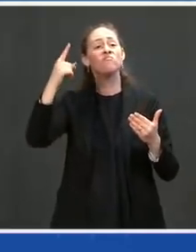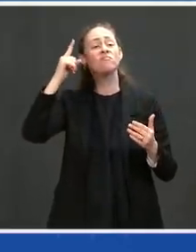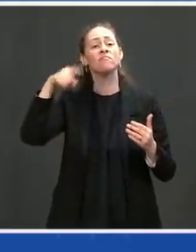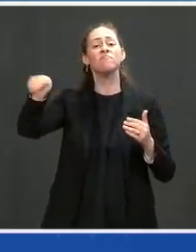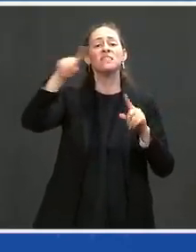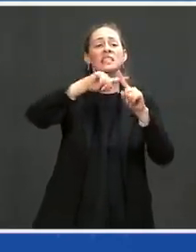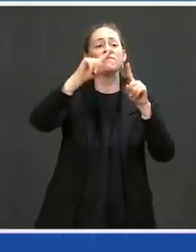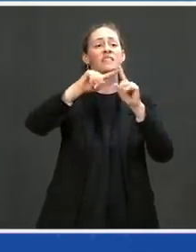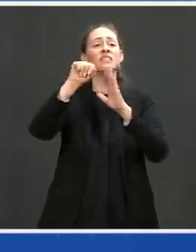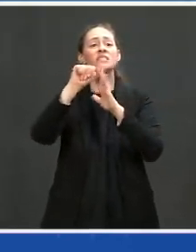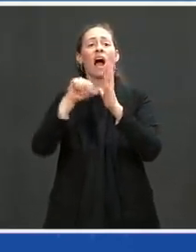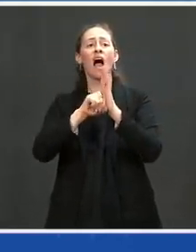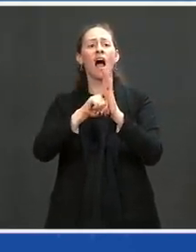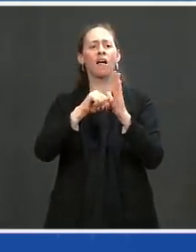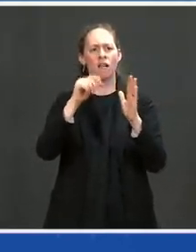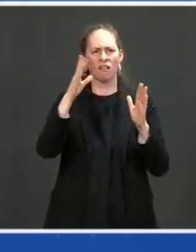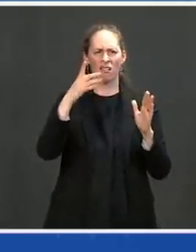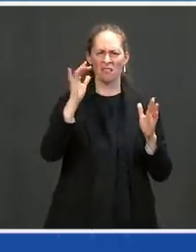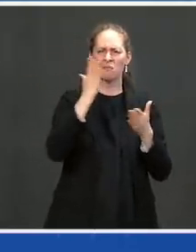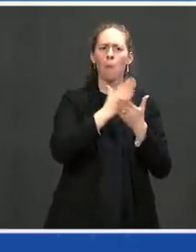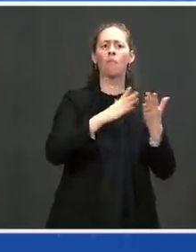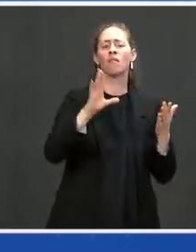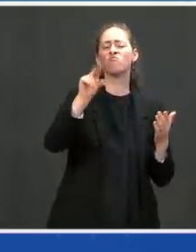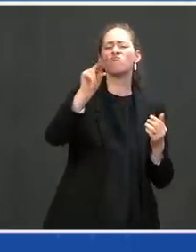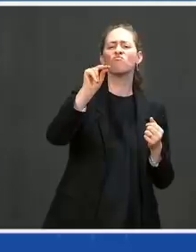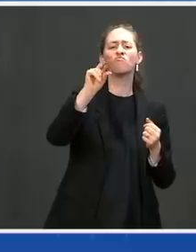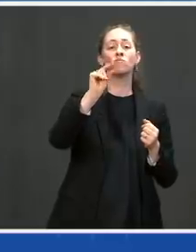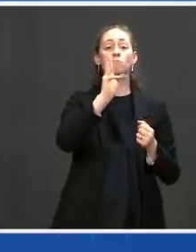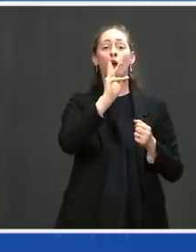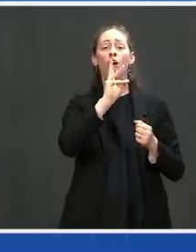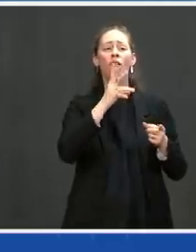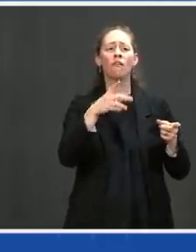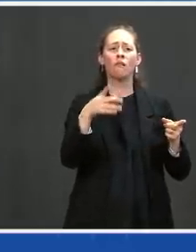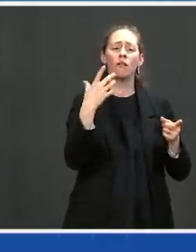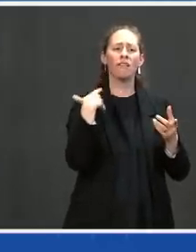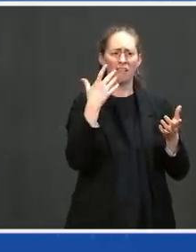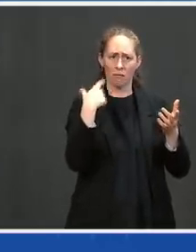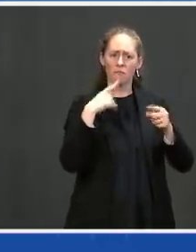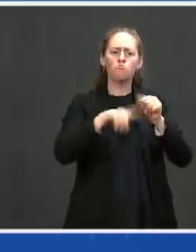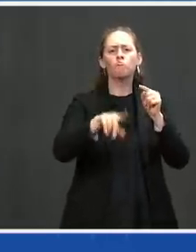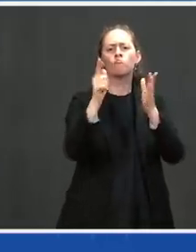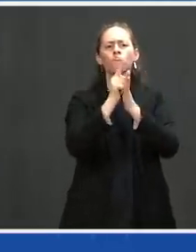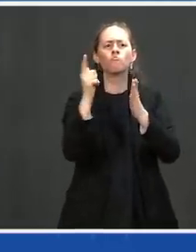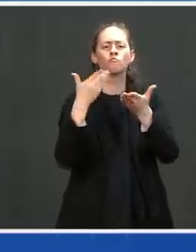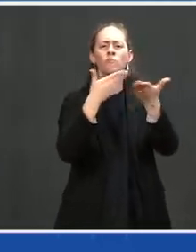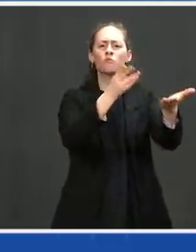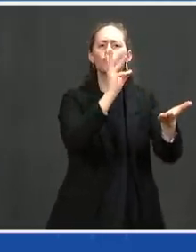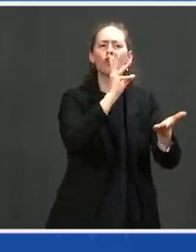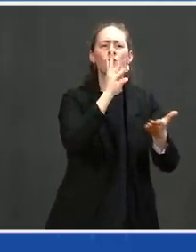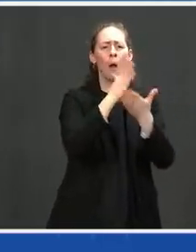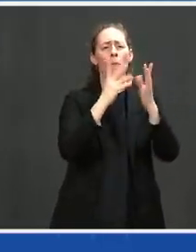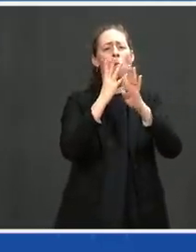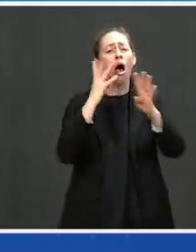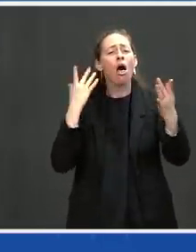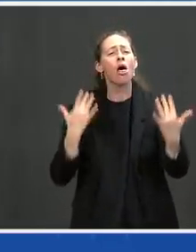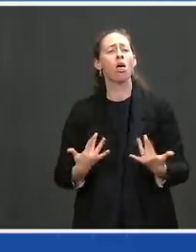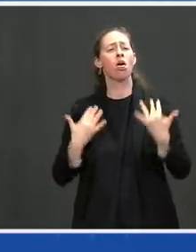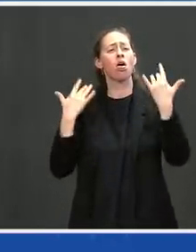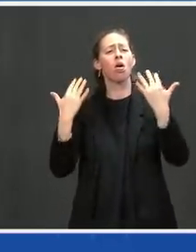to people standing in line, waiting to vote; deciding that you're going to end voting at five o'clock